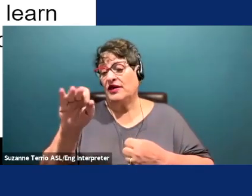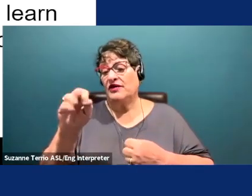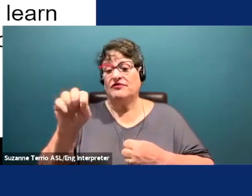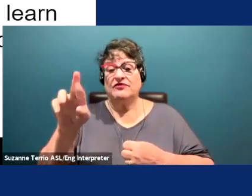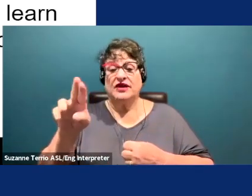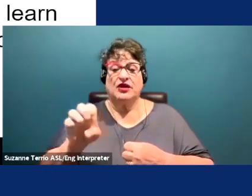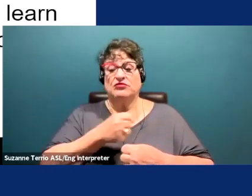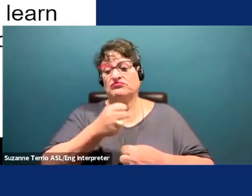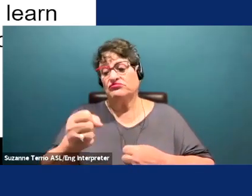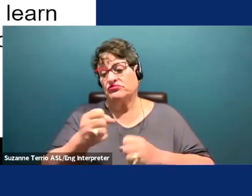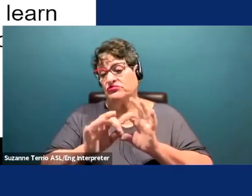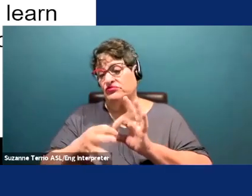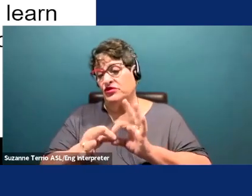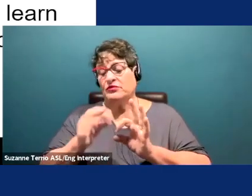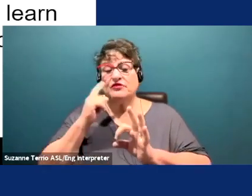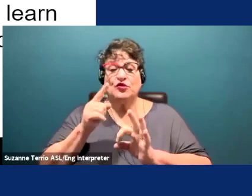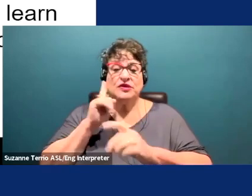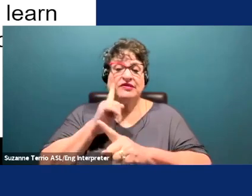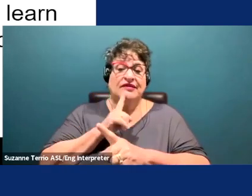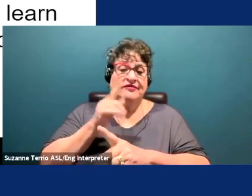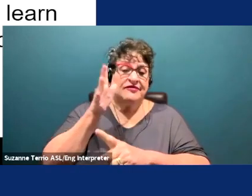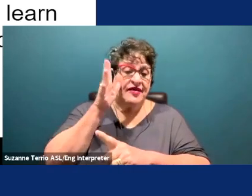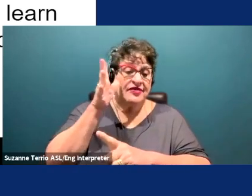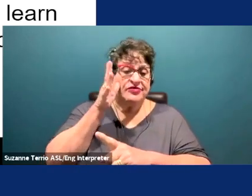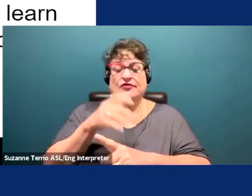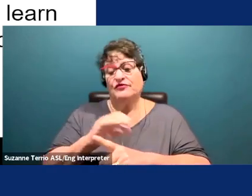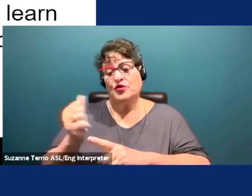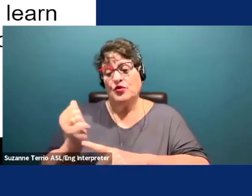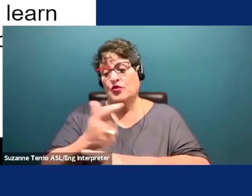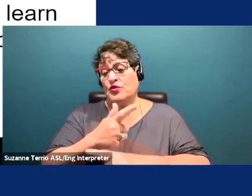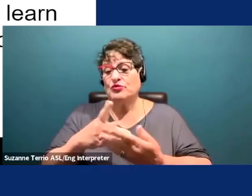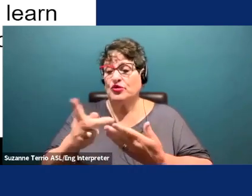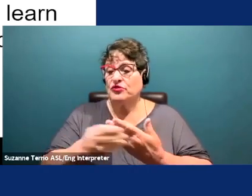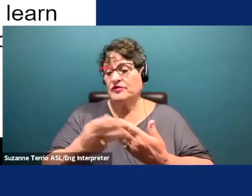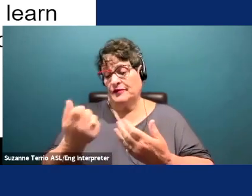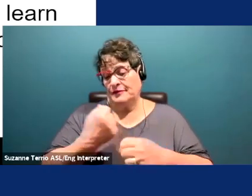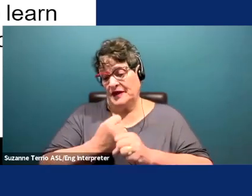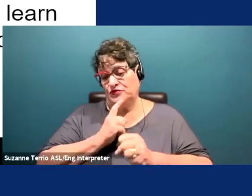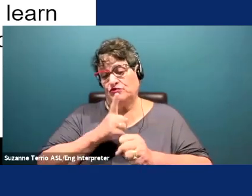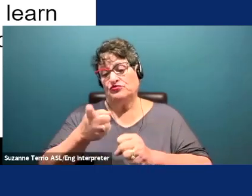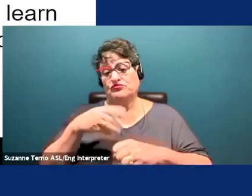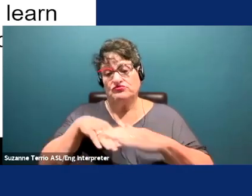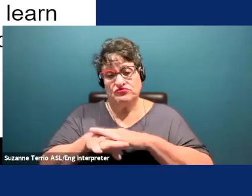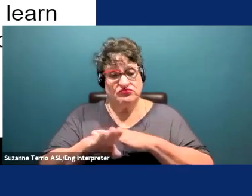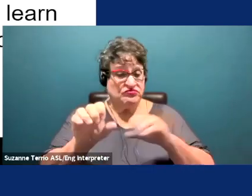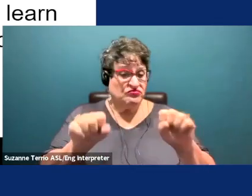who's deaf at all of their programming to ensure that he can participate in all aspects of the child welfare interaction.